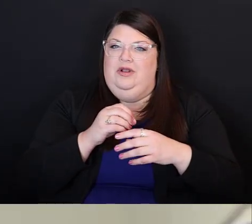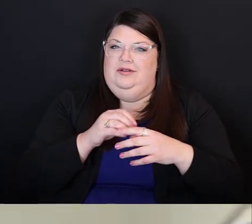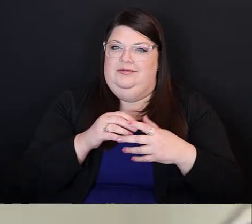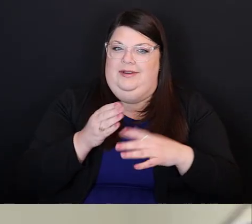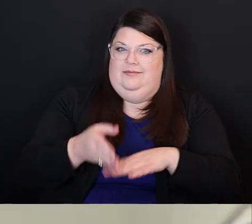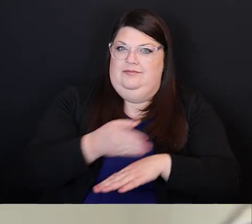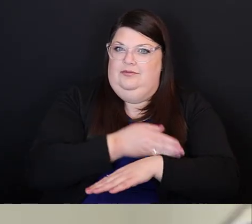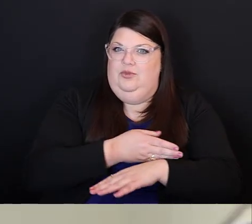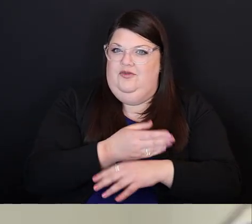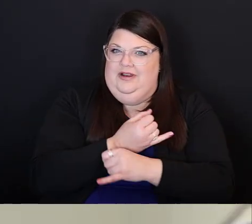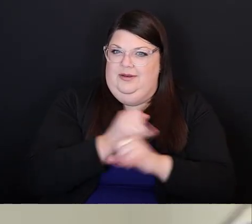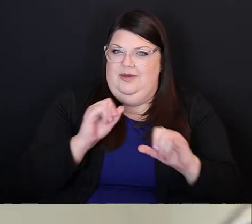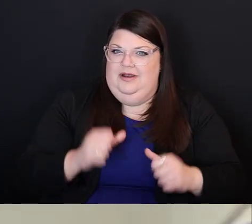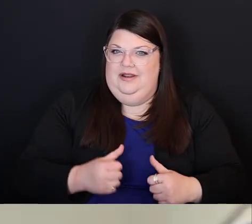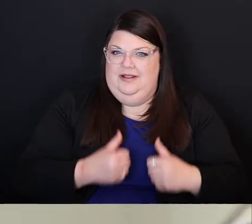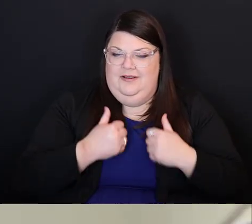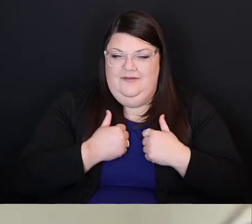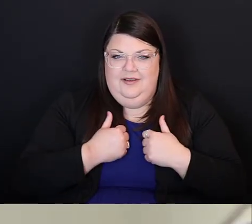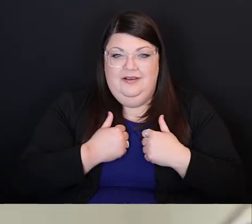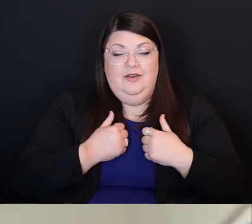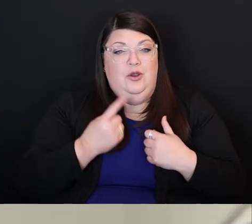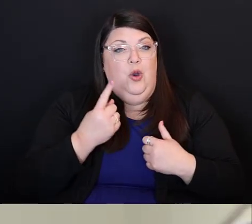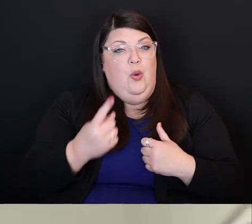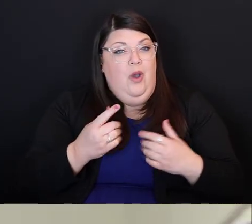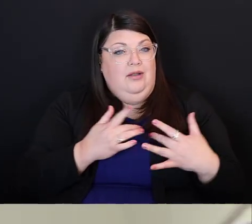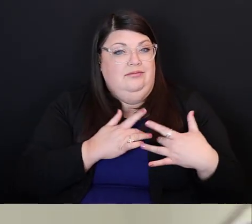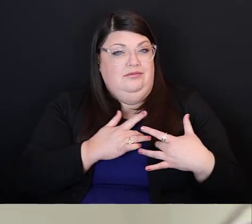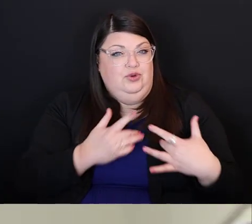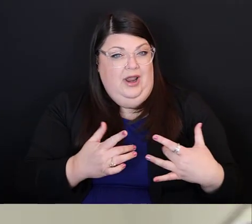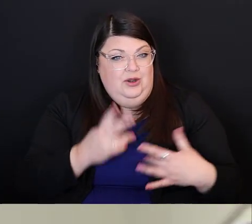One of the other key trends we're seeing is AI and natural language use.